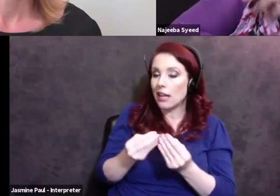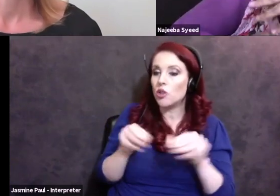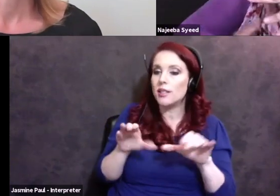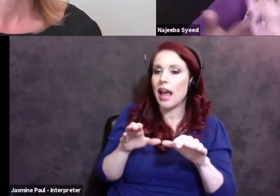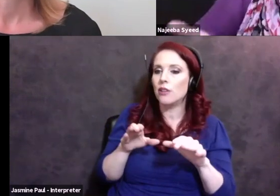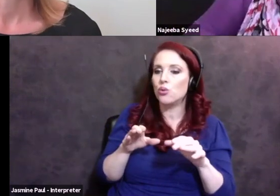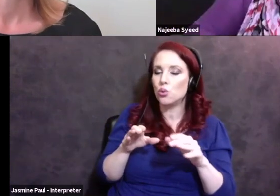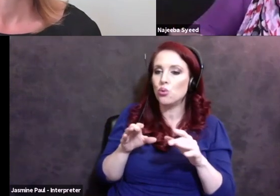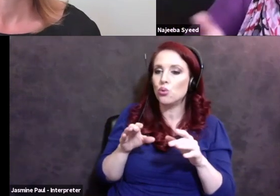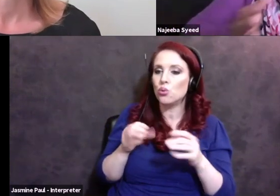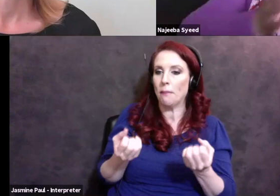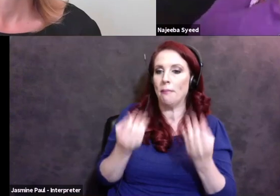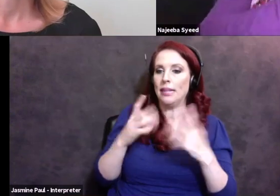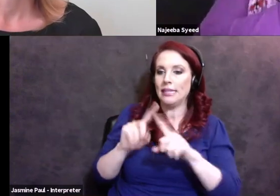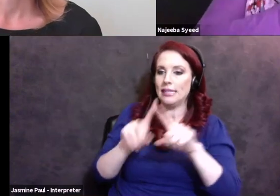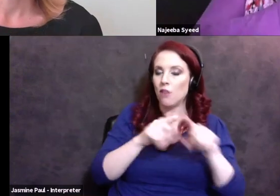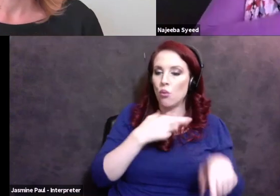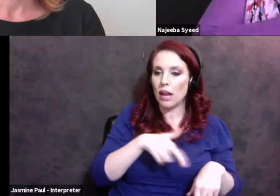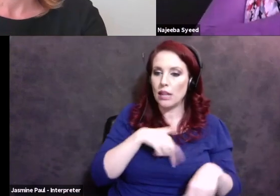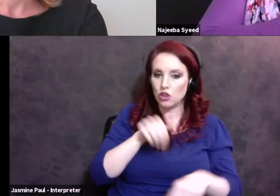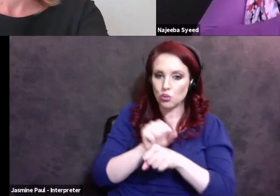Some of the resources I would draw on do have a specific issue.